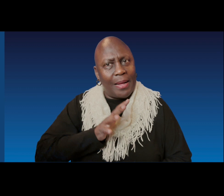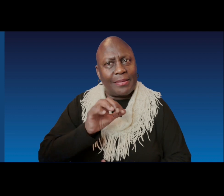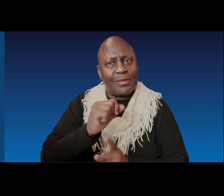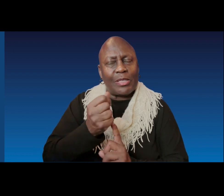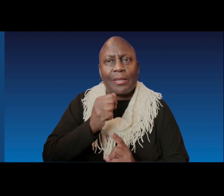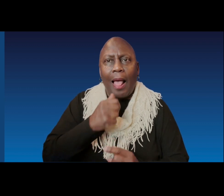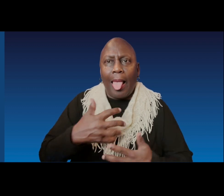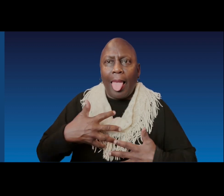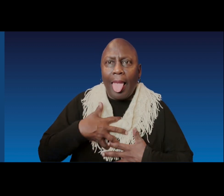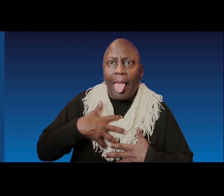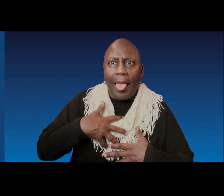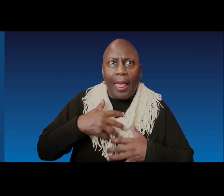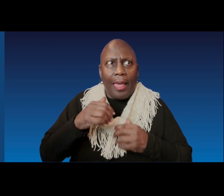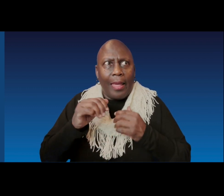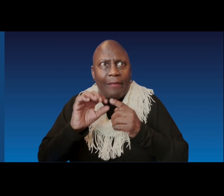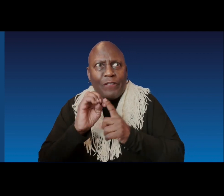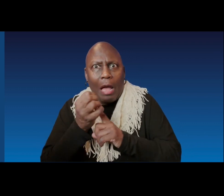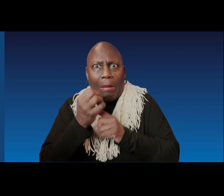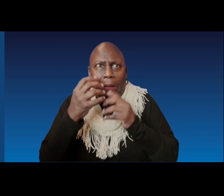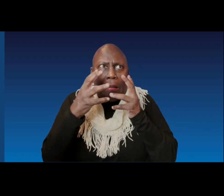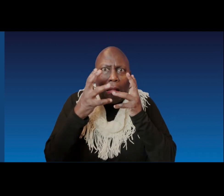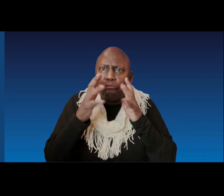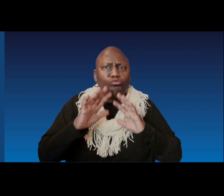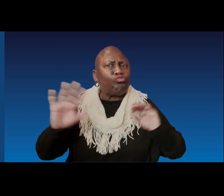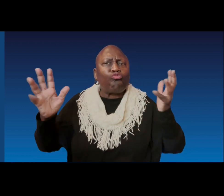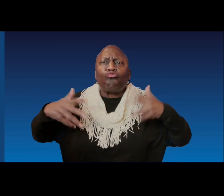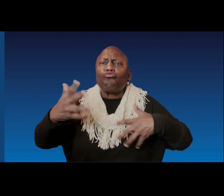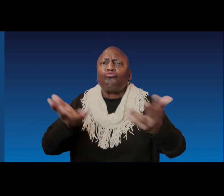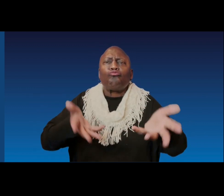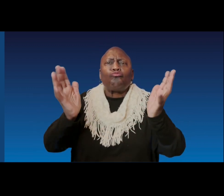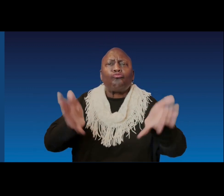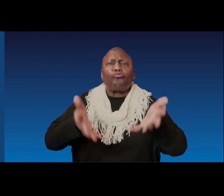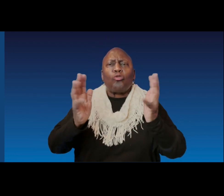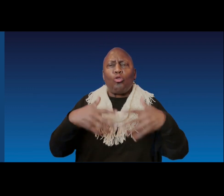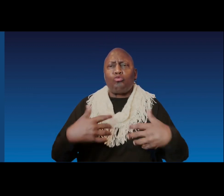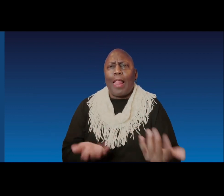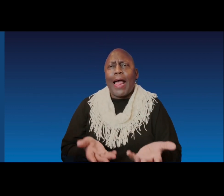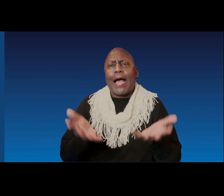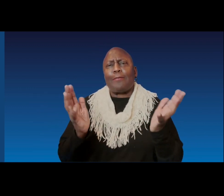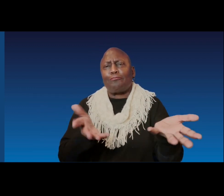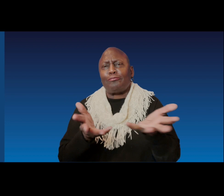It usually happens in informal situations rather than intimidating environments.